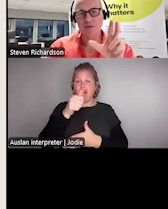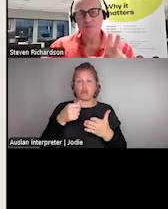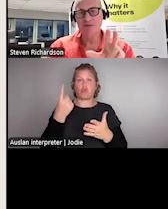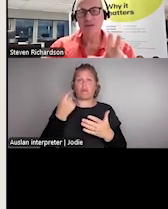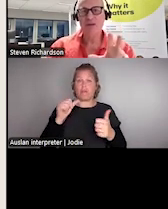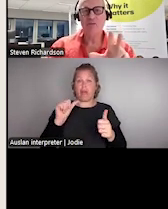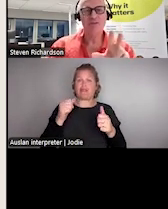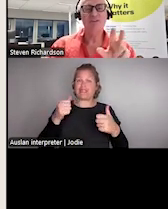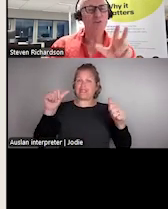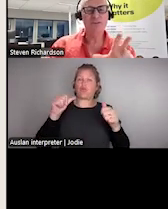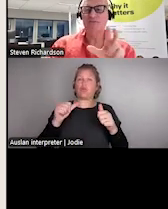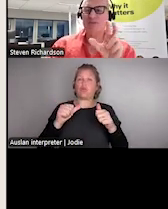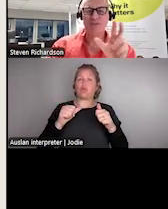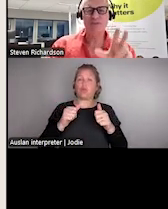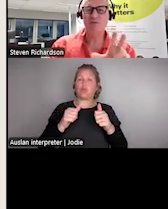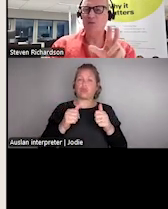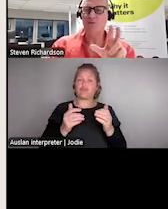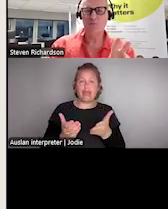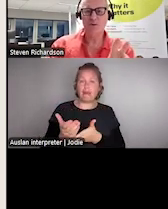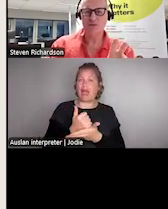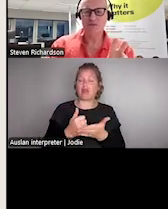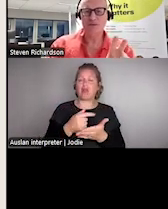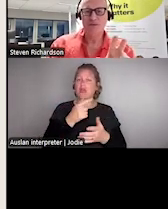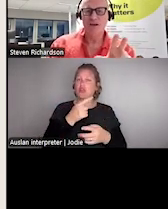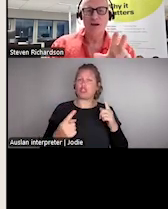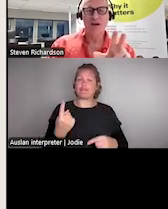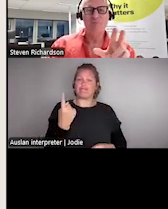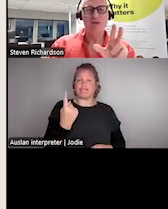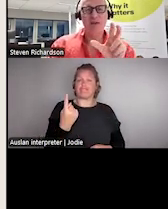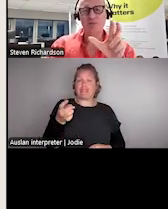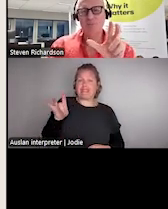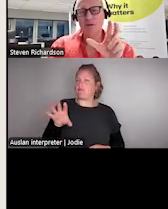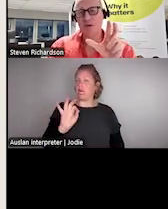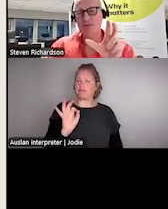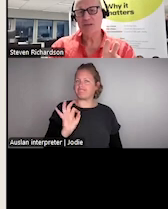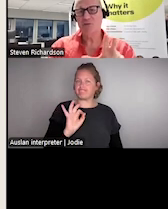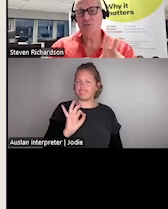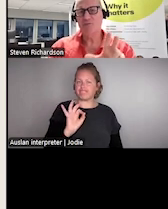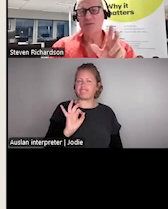fundraising campaigns are not necessarily just solo operators. They have a particular group of